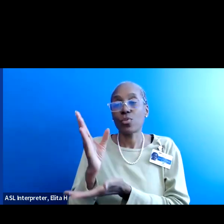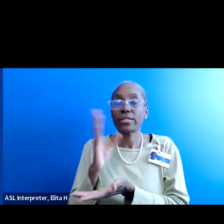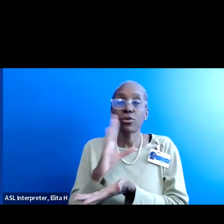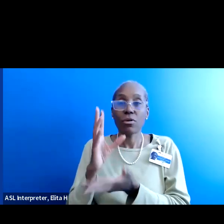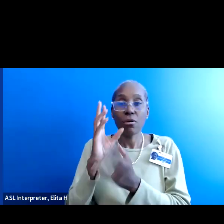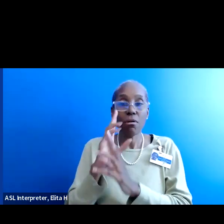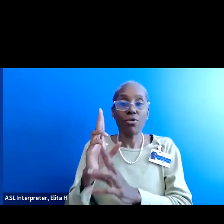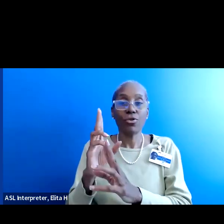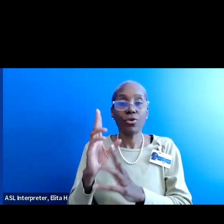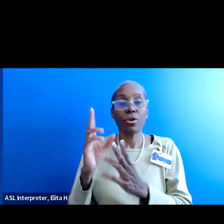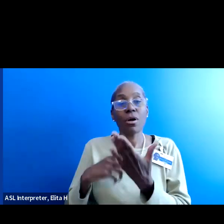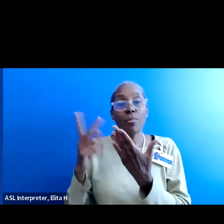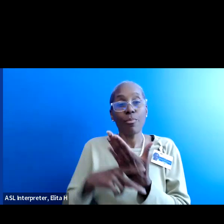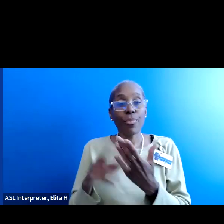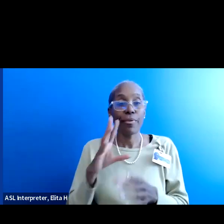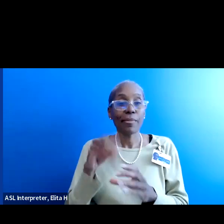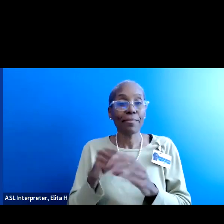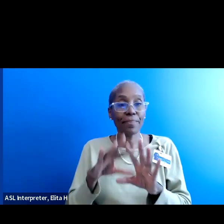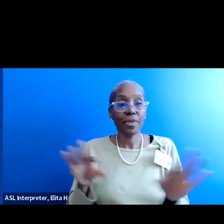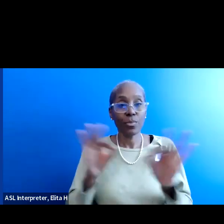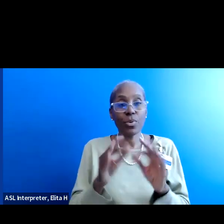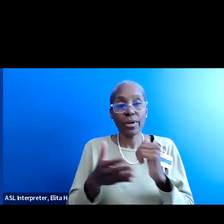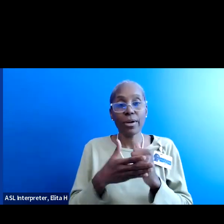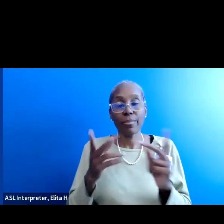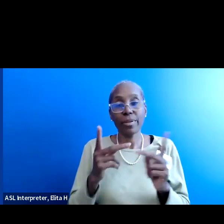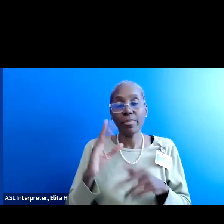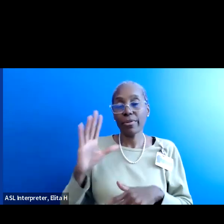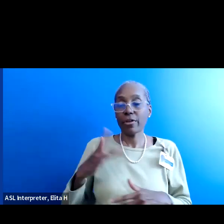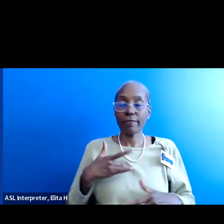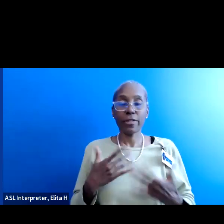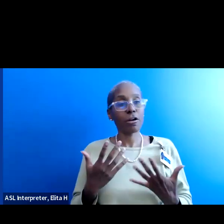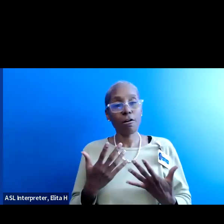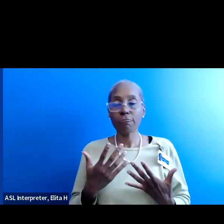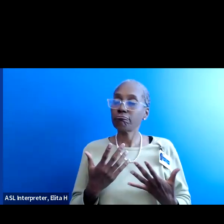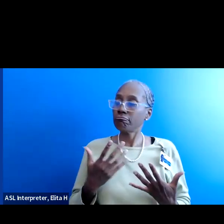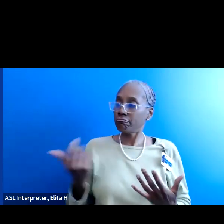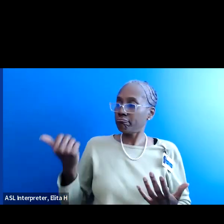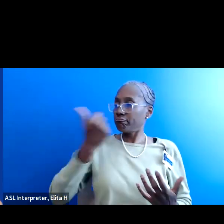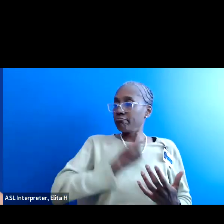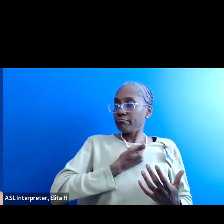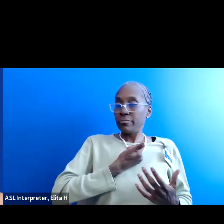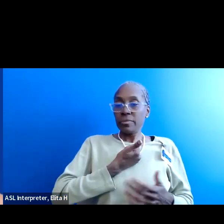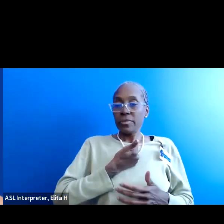The program can play an important role in helping people restore their sense of self and regain personal power and voice.